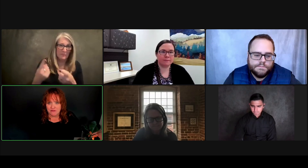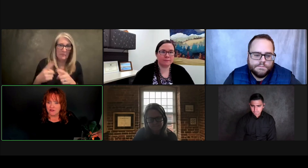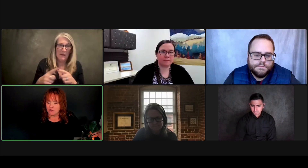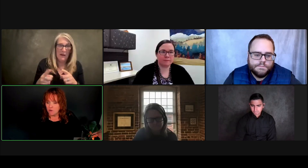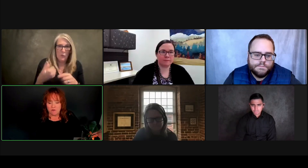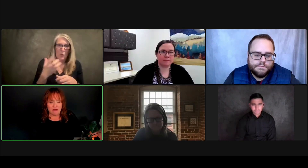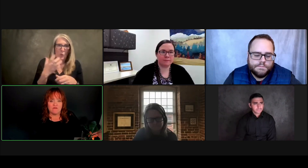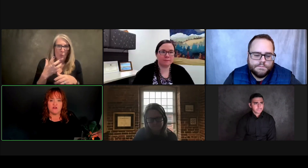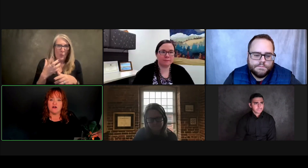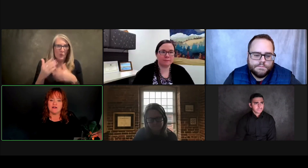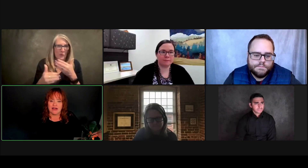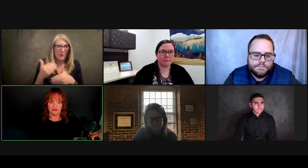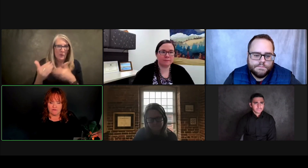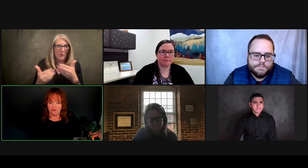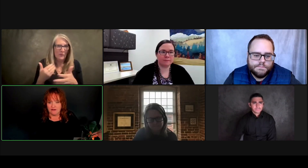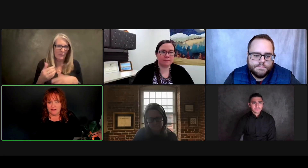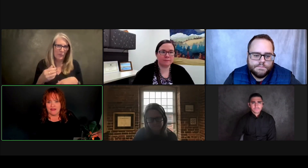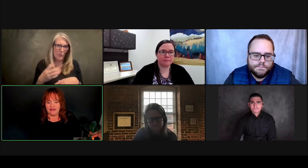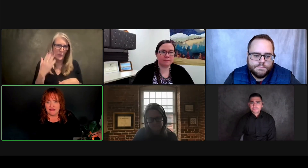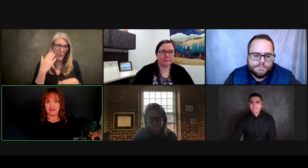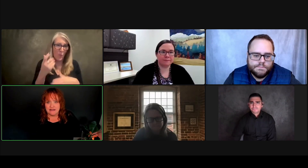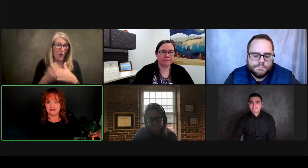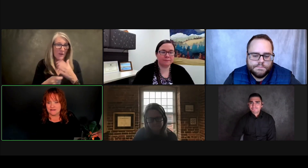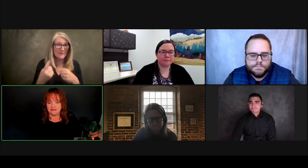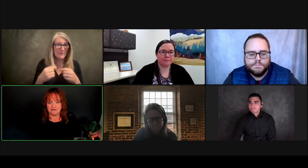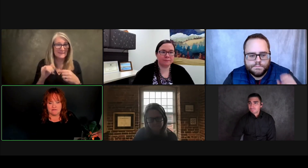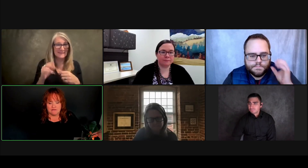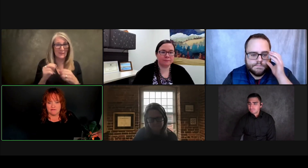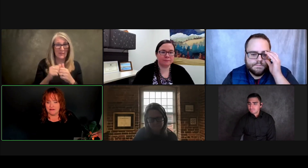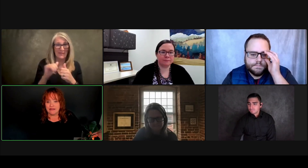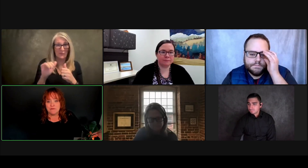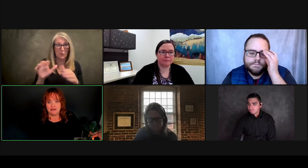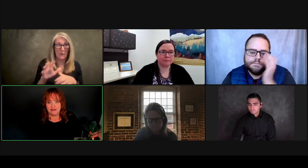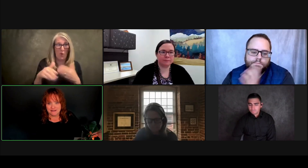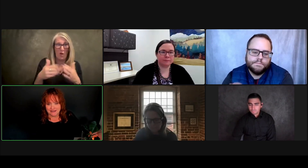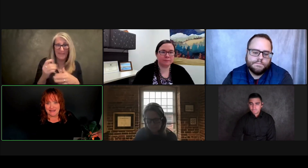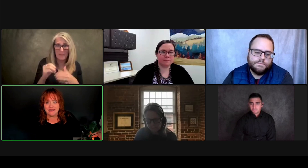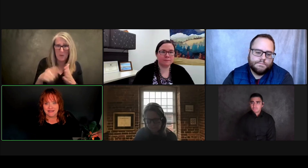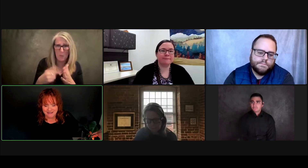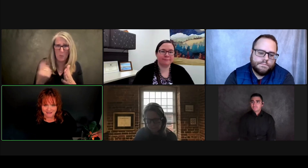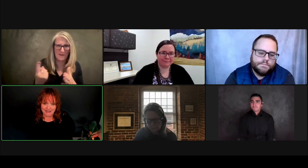But then we may have an archive that is limitless and endless.